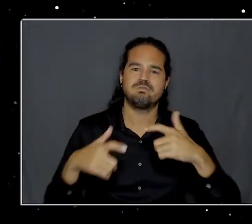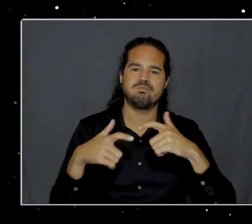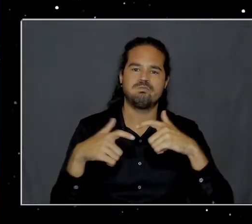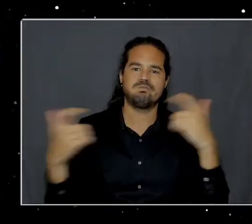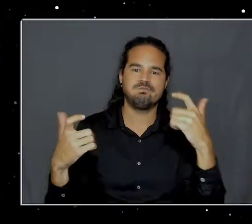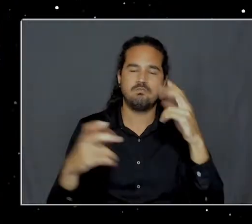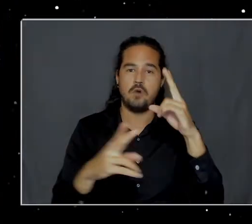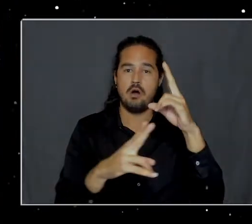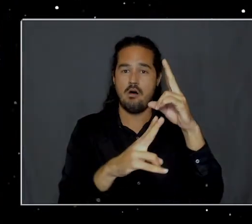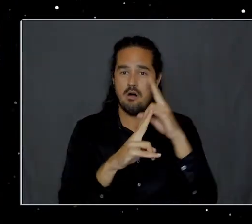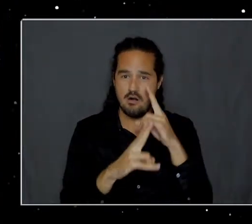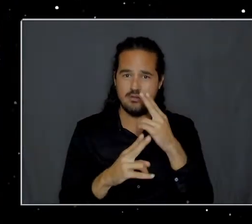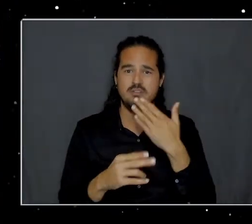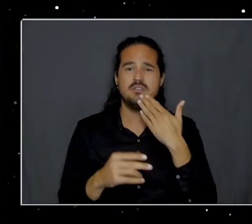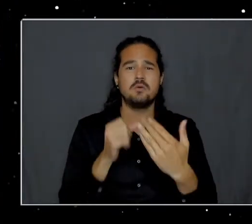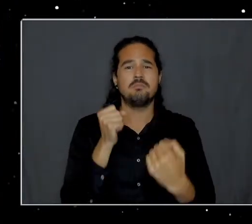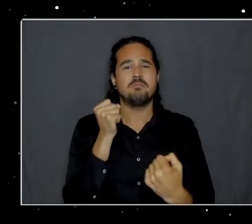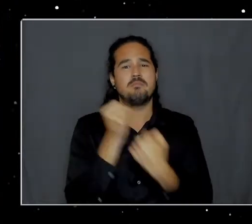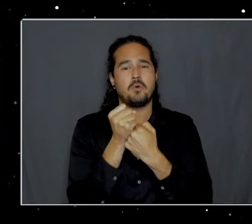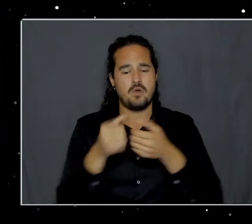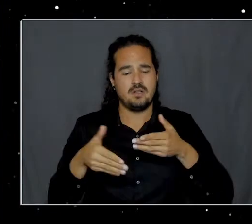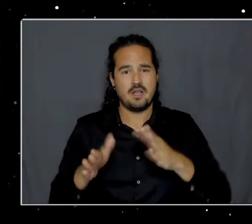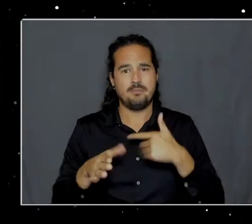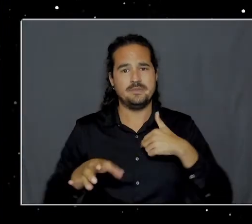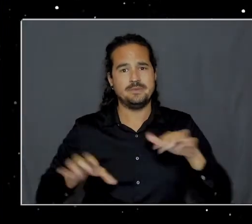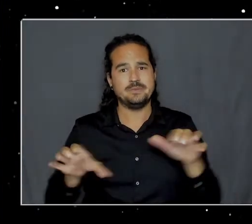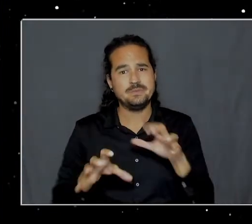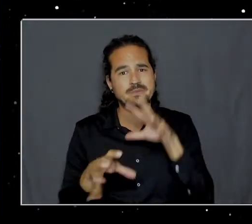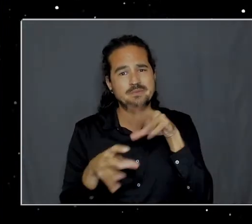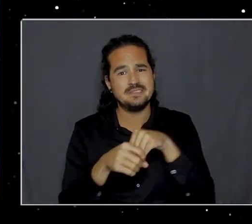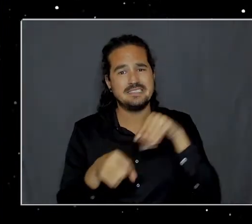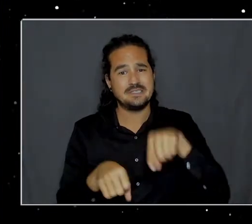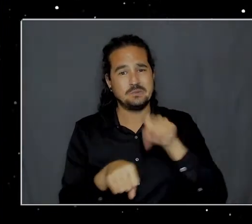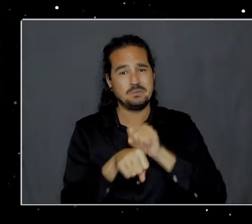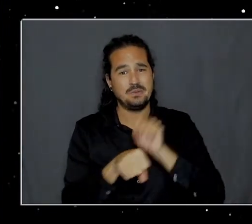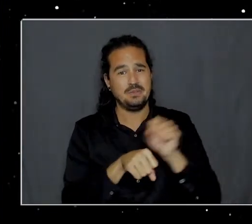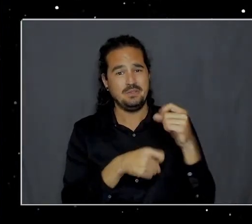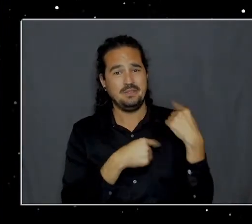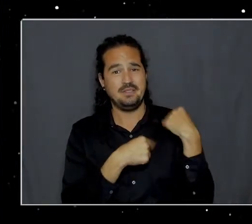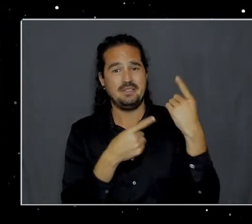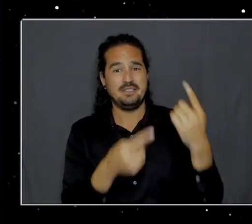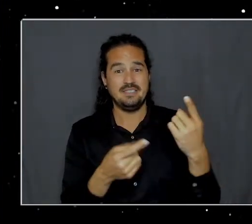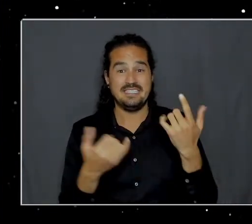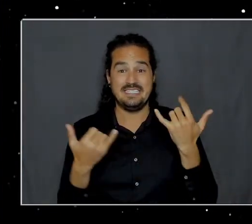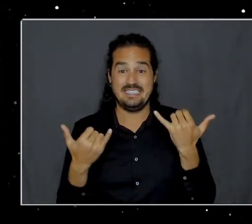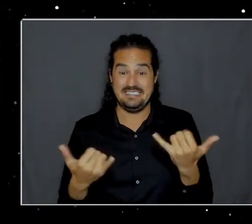THAT HAS ENABLED ME TO DO THE WORK THAT THIS WILLIAM O.